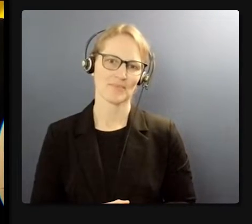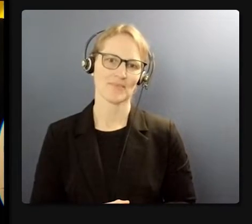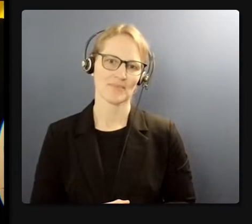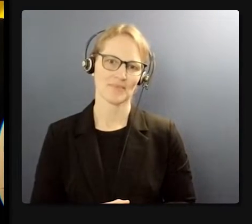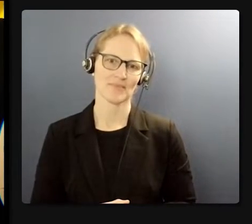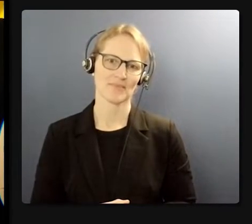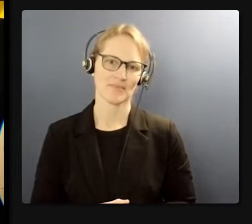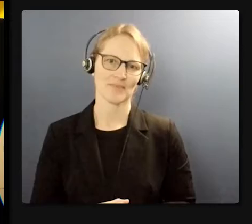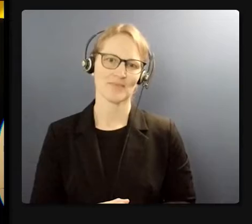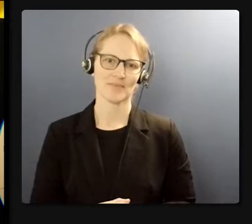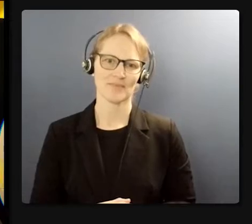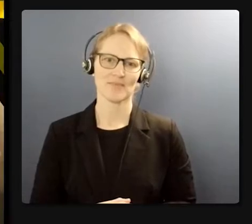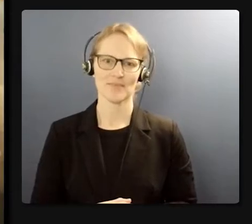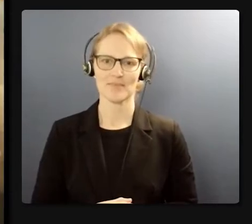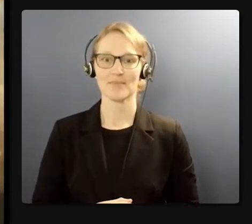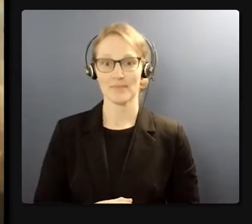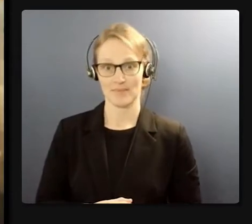even at the lowest load levels.